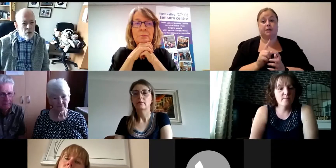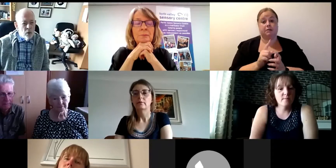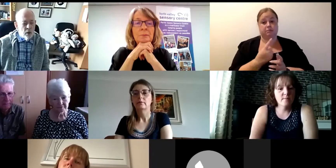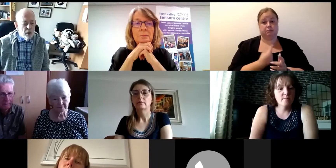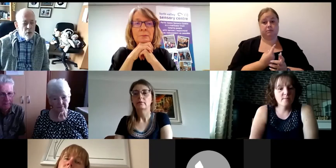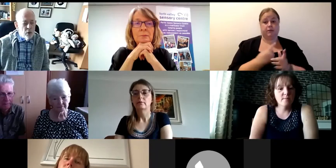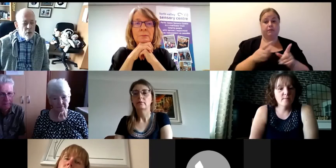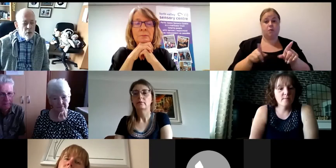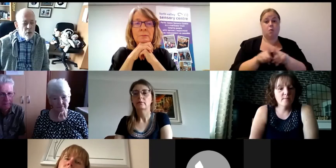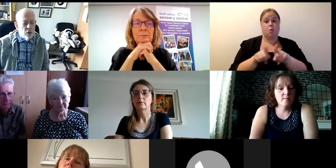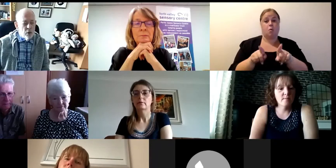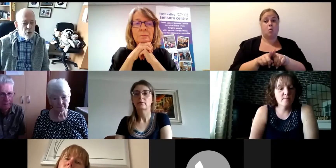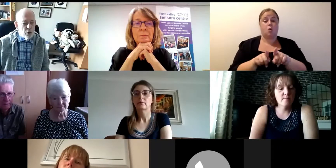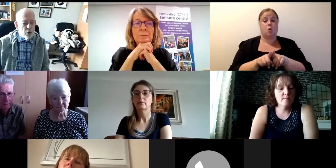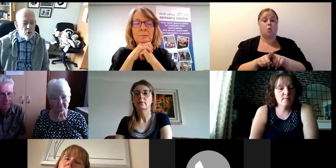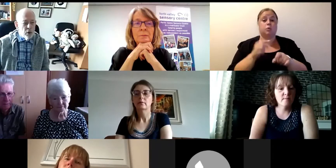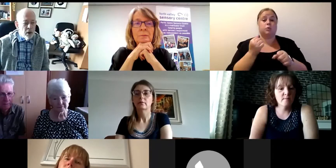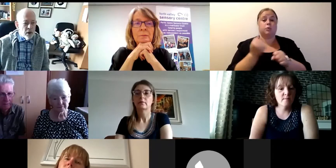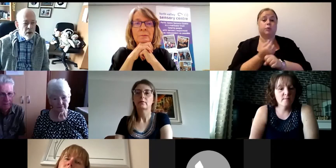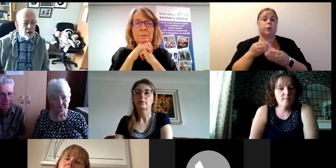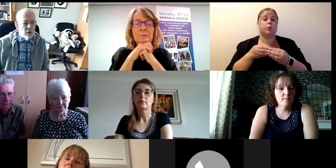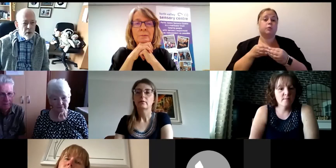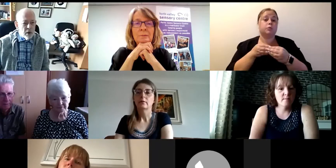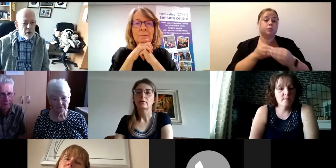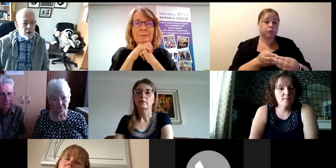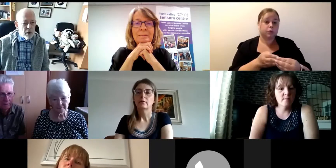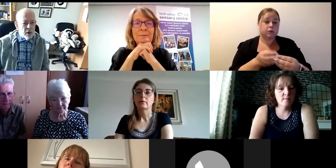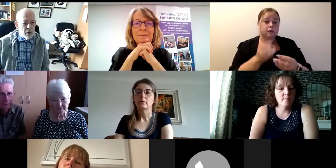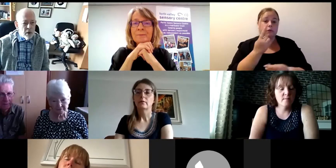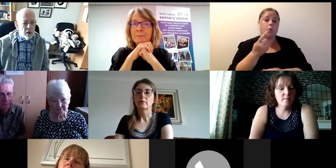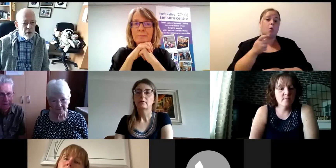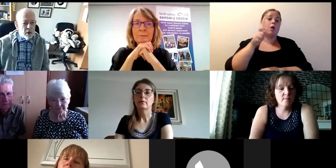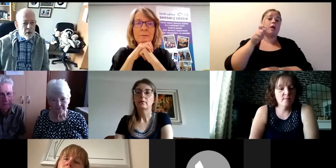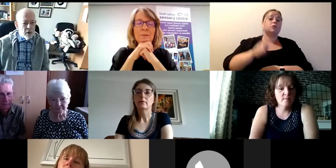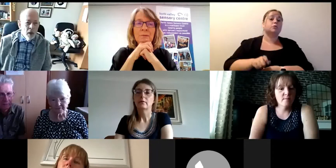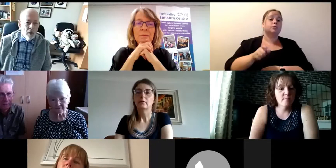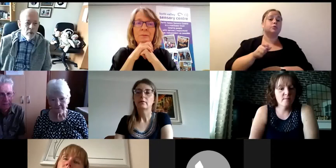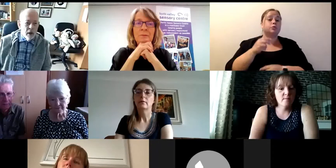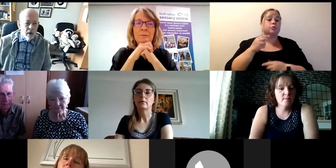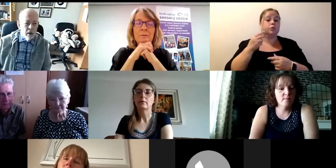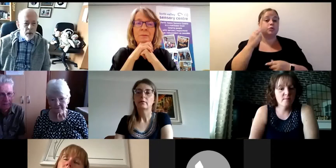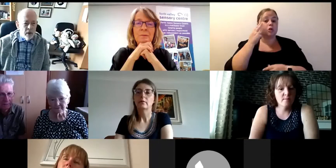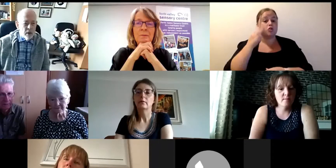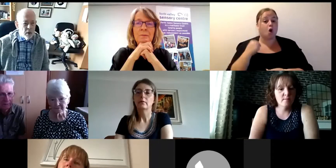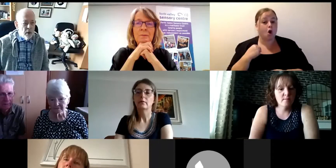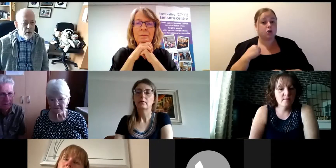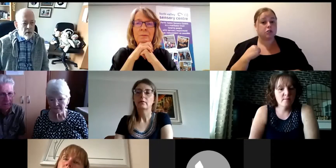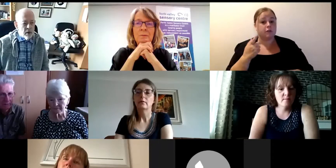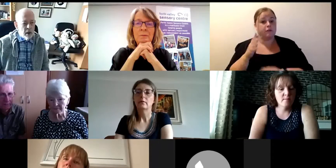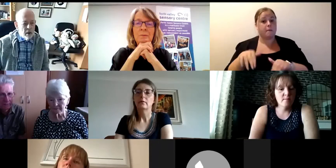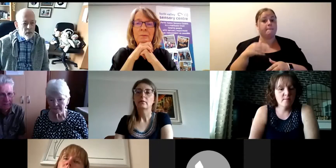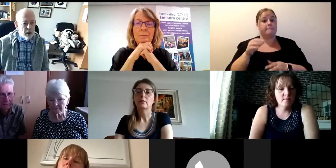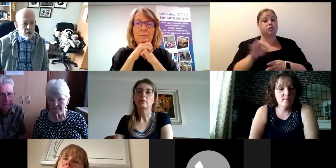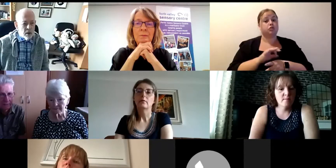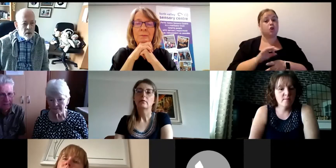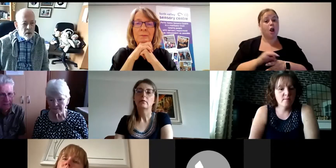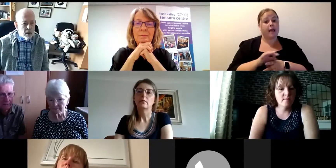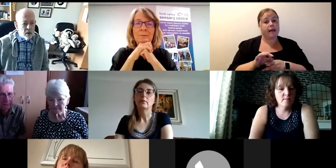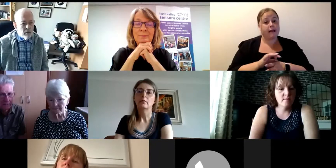for the student nurses from Stirling University on a regular basis as well as they come to get some information